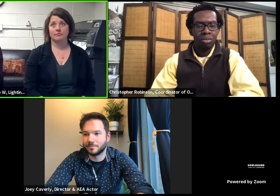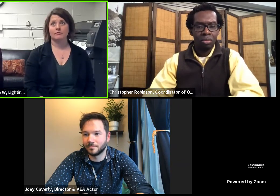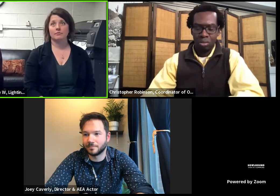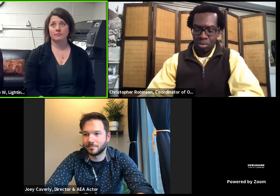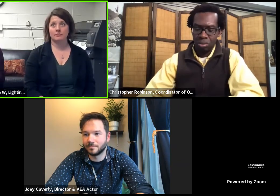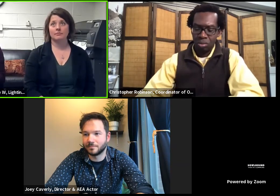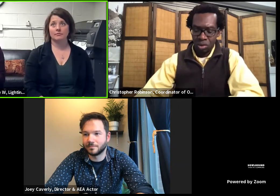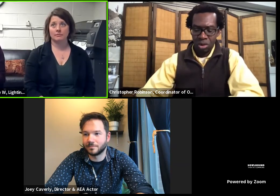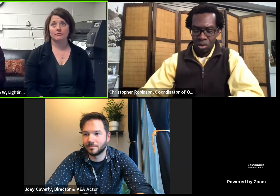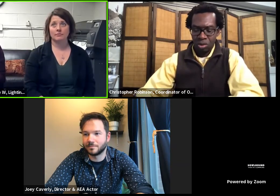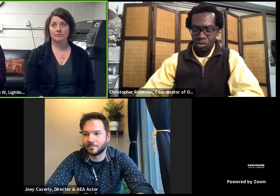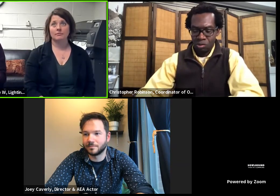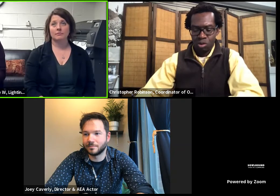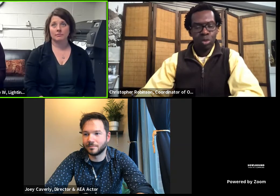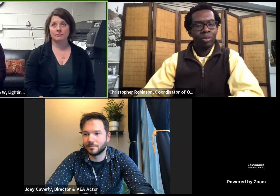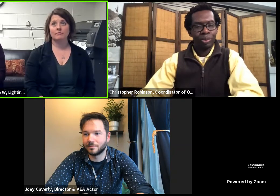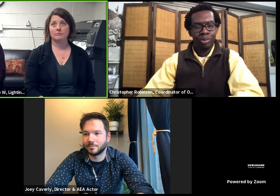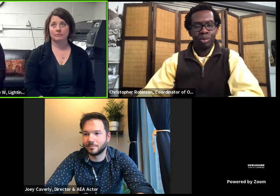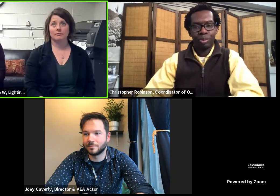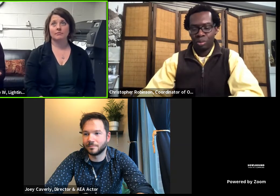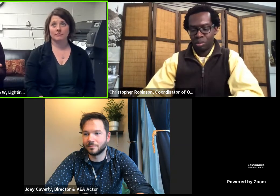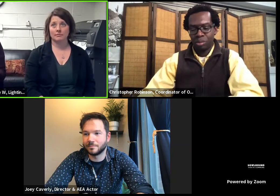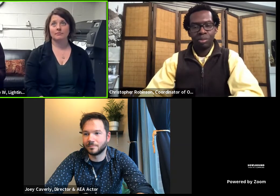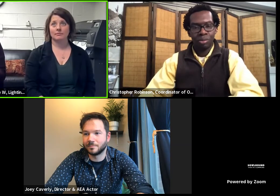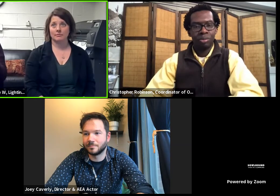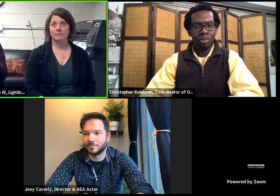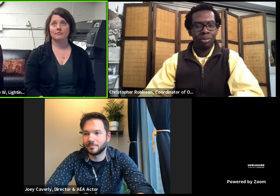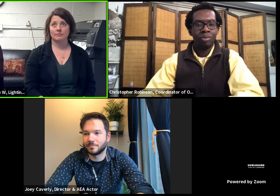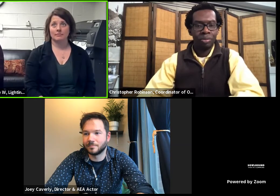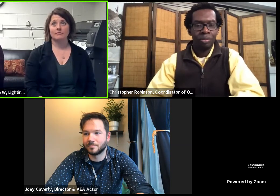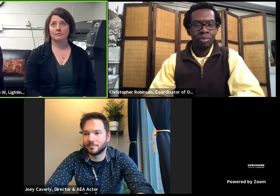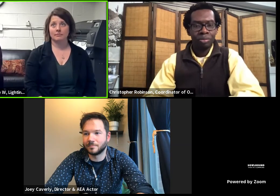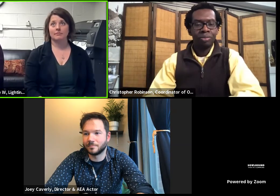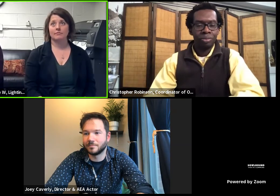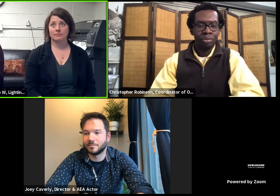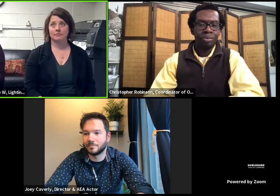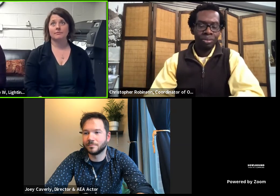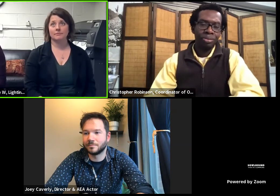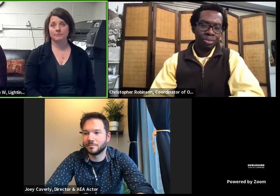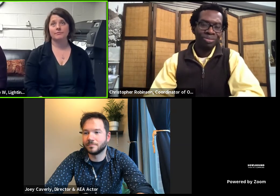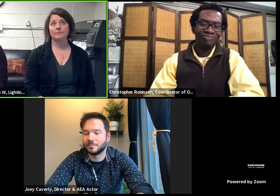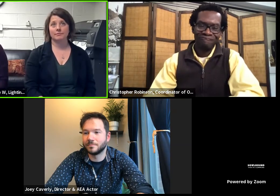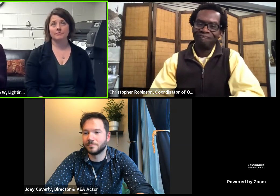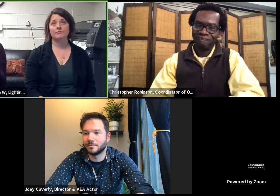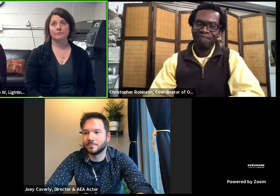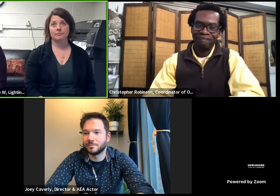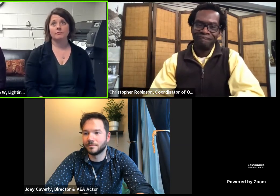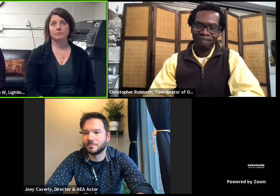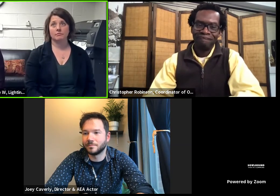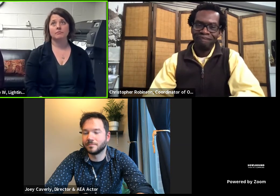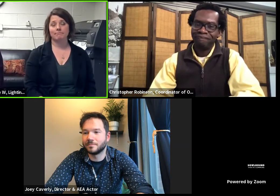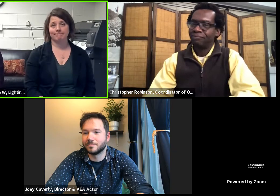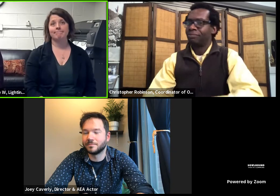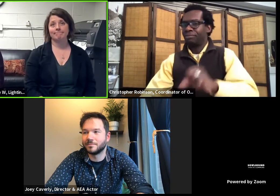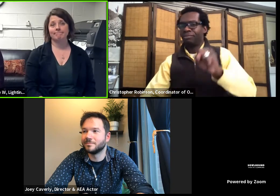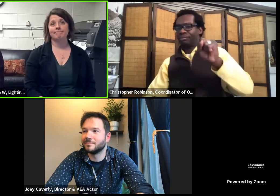so it's good to have that kind of structure in a production meeting so that people are talking at the same time, I mean, that they're talking at separate times